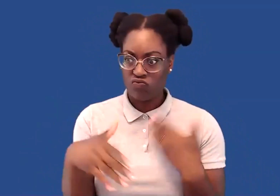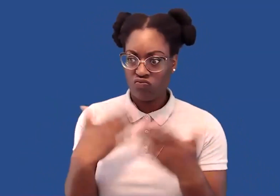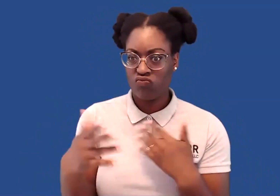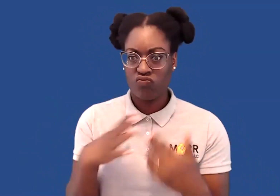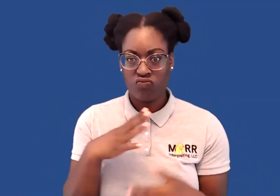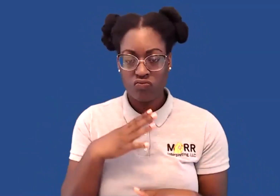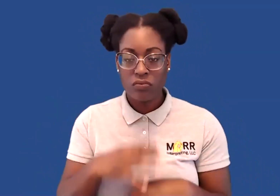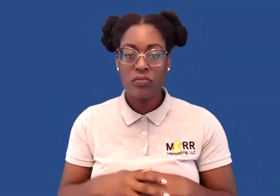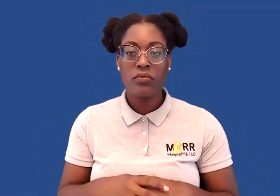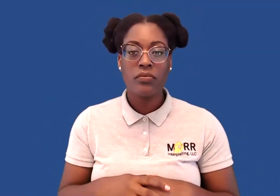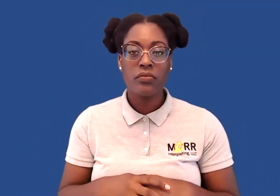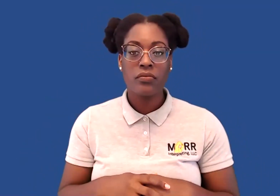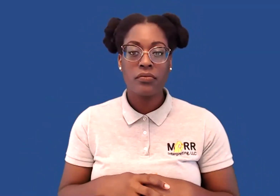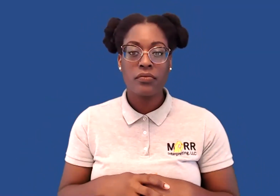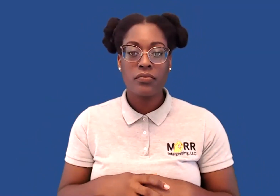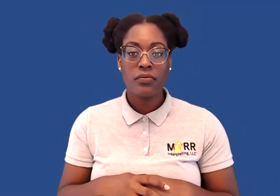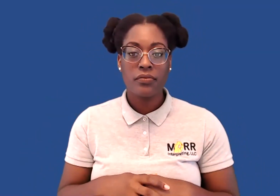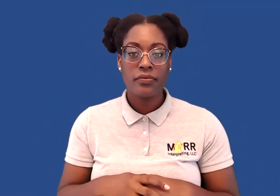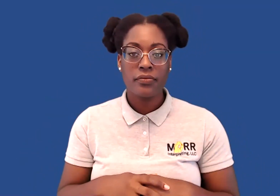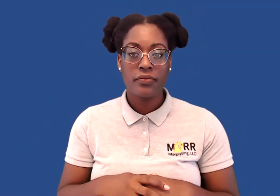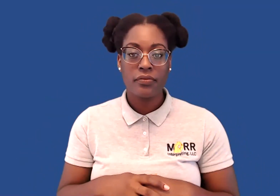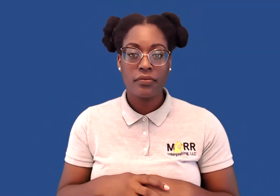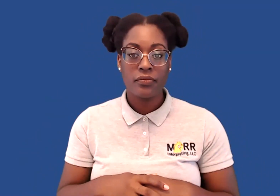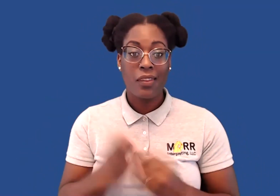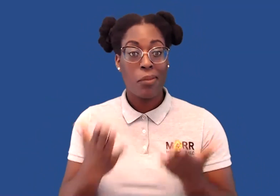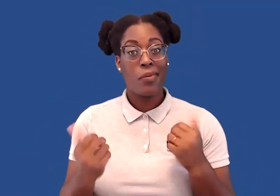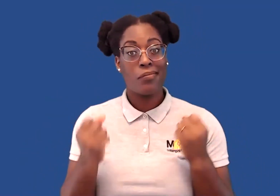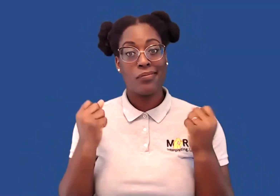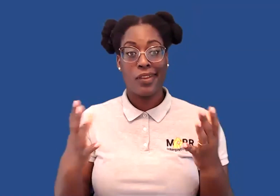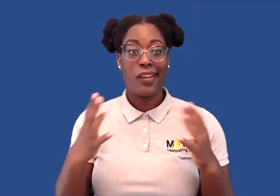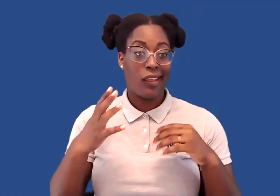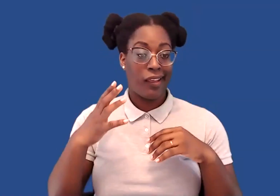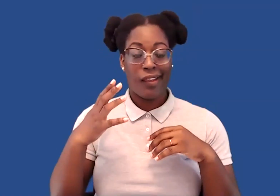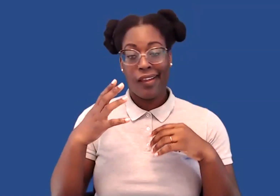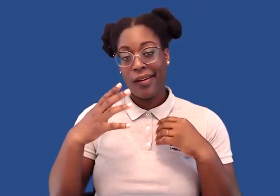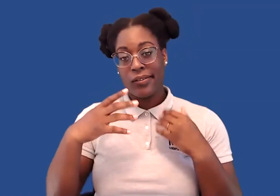And there may be a lot of conversation and learning taking place